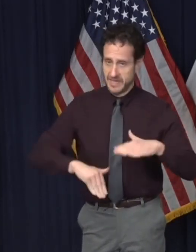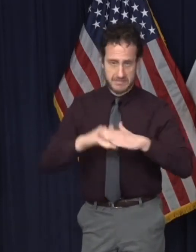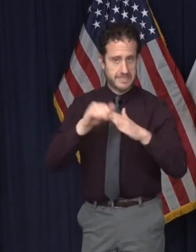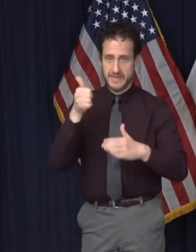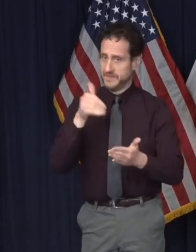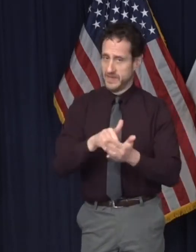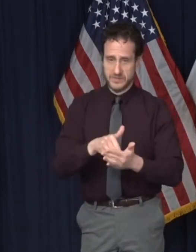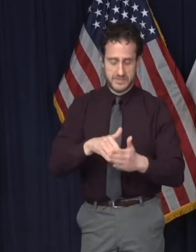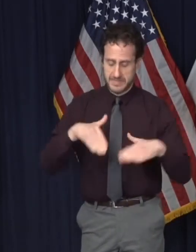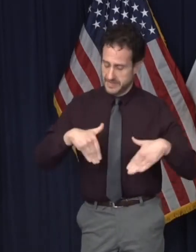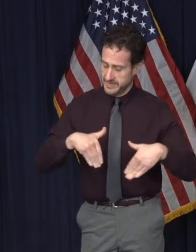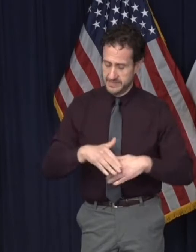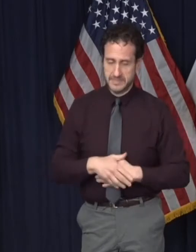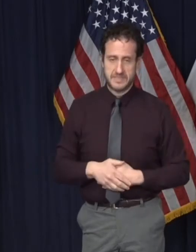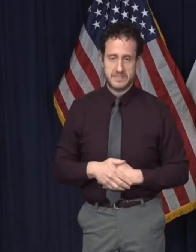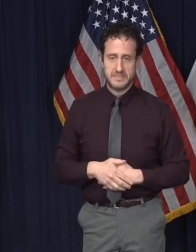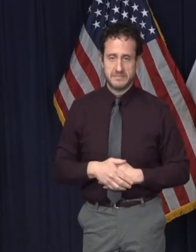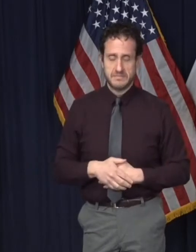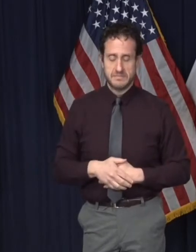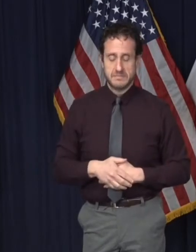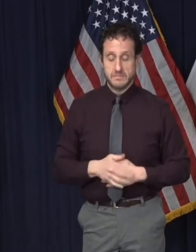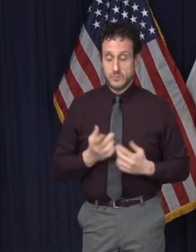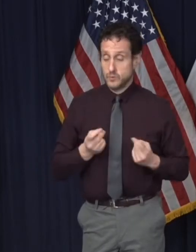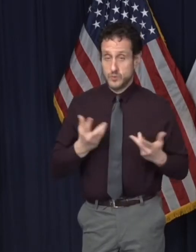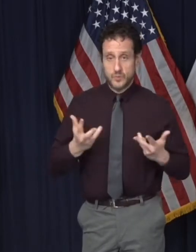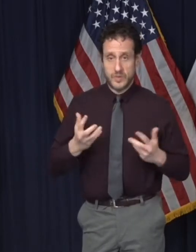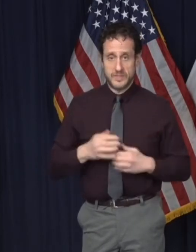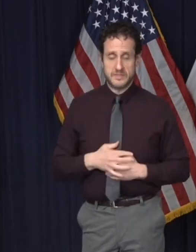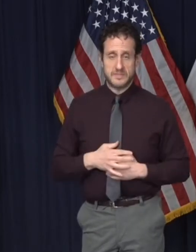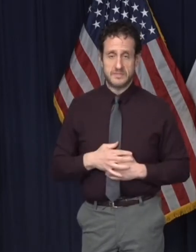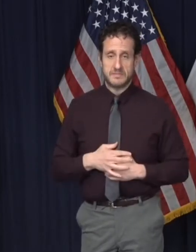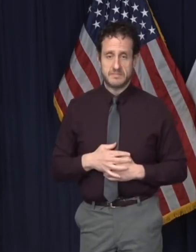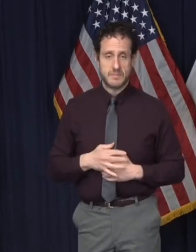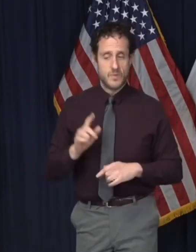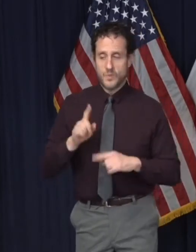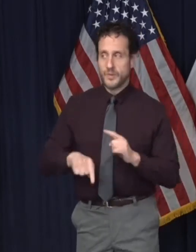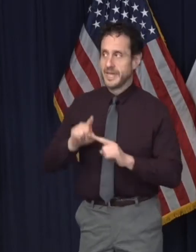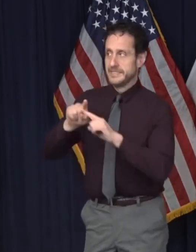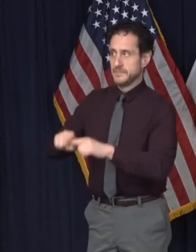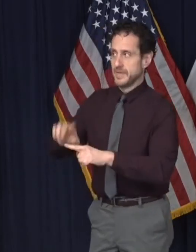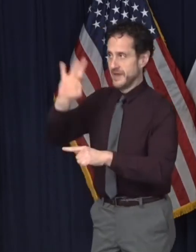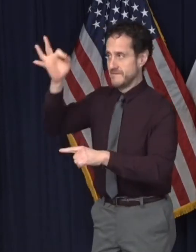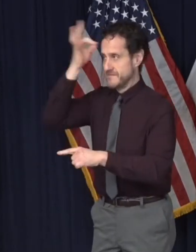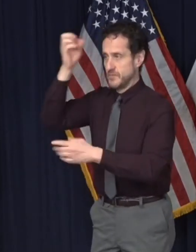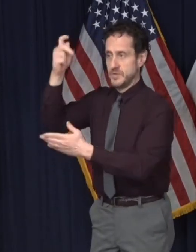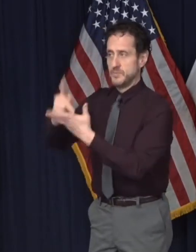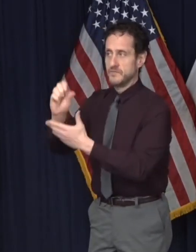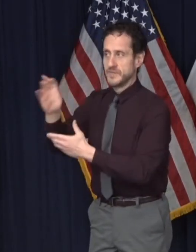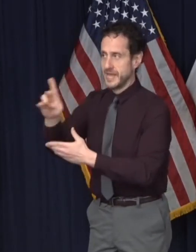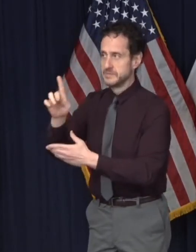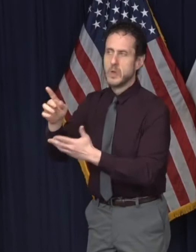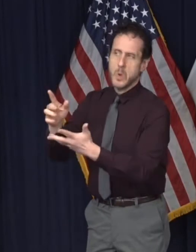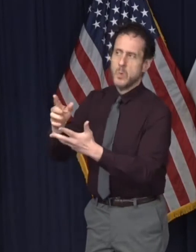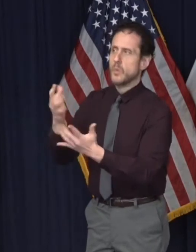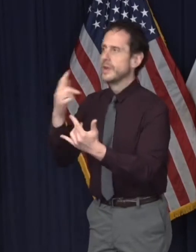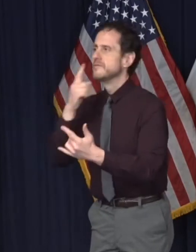NEED TO BE ON THE TESTING FRONT. SO HERE'S WHAT WE'RE GOING TO DO. INSTEAD OF SOLELY RELYING ON